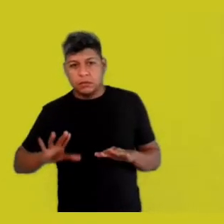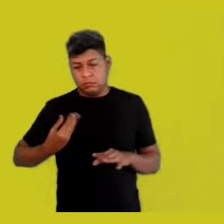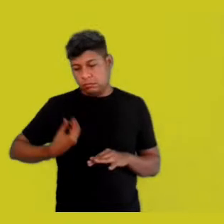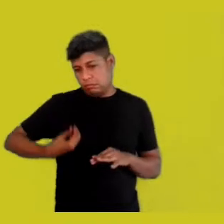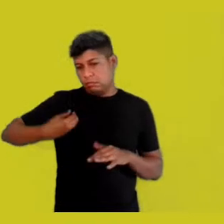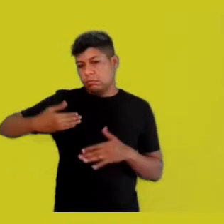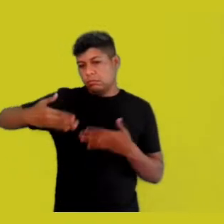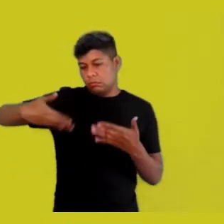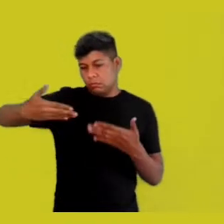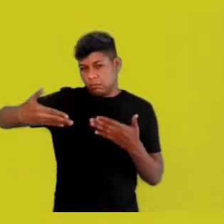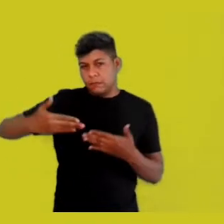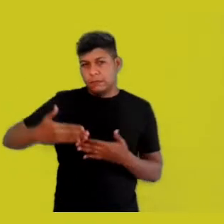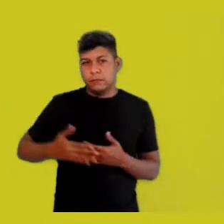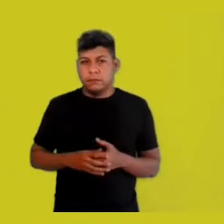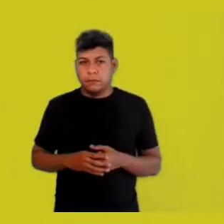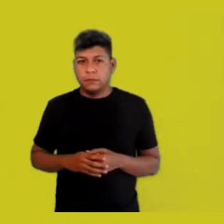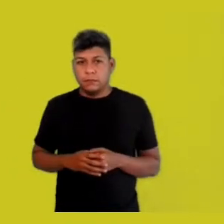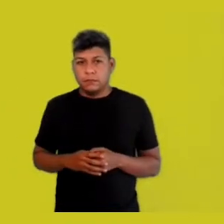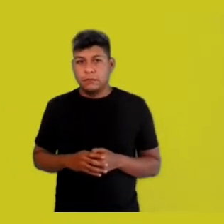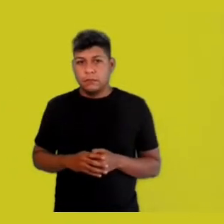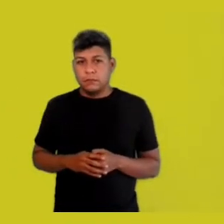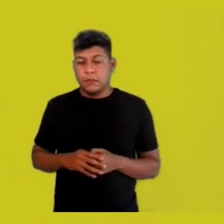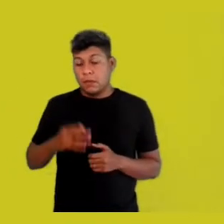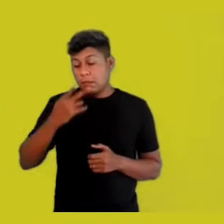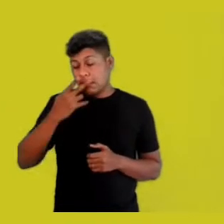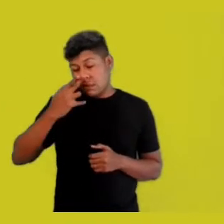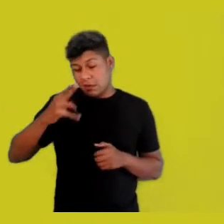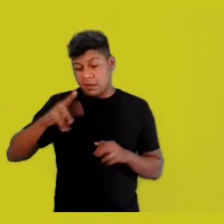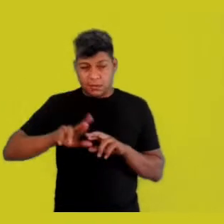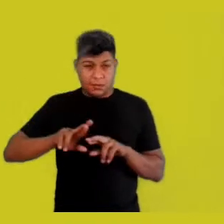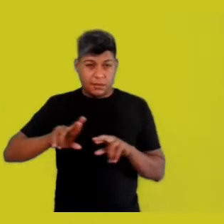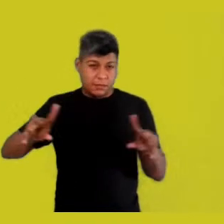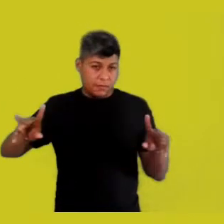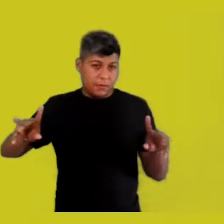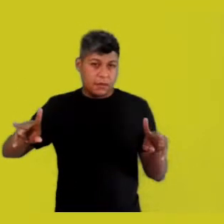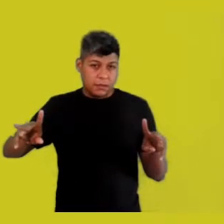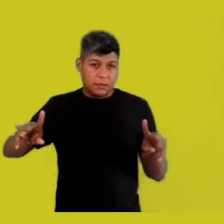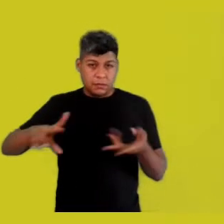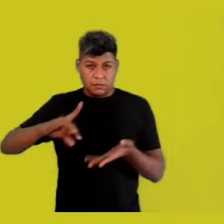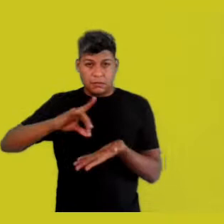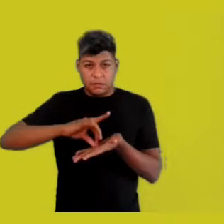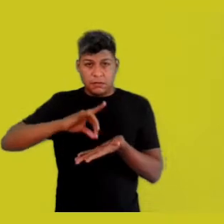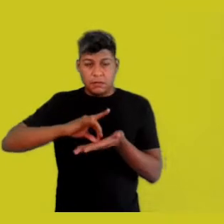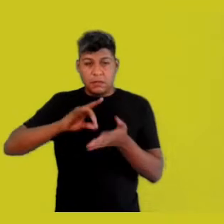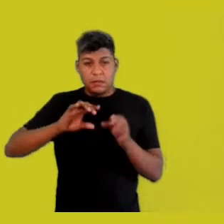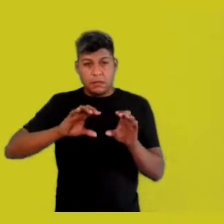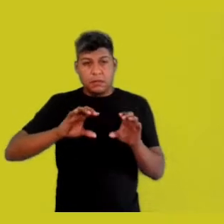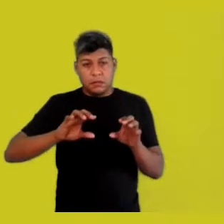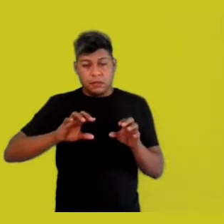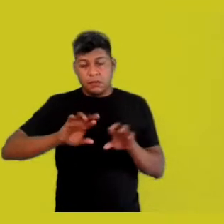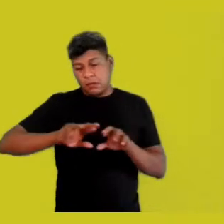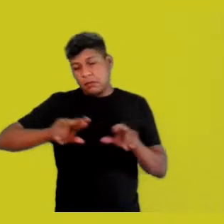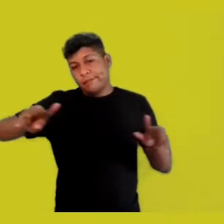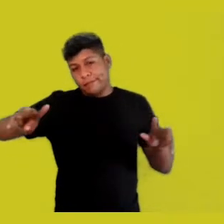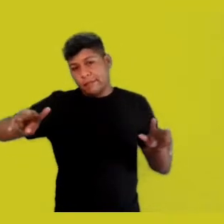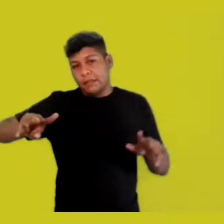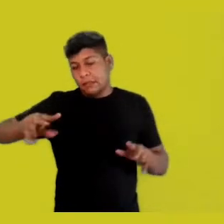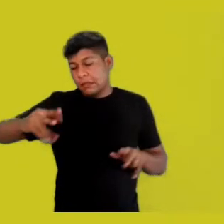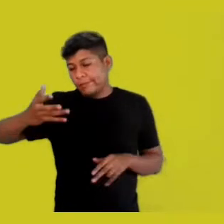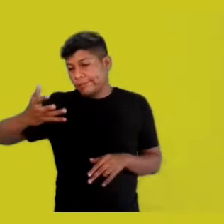When they had every reason to do the opposite. In fact, many communities don’t want, and for good reasons,